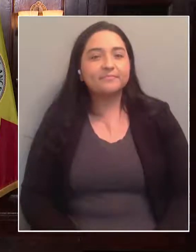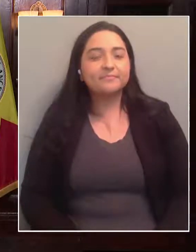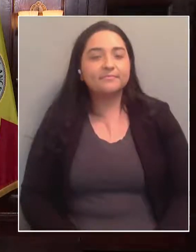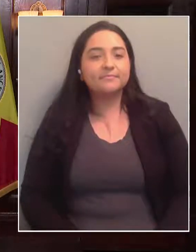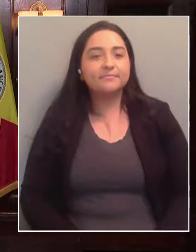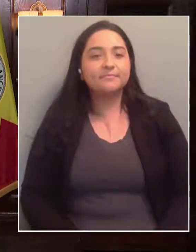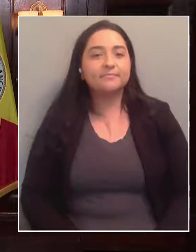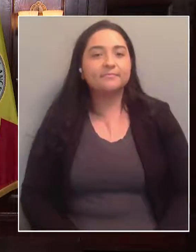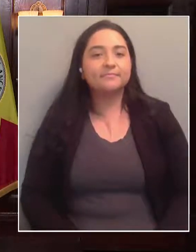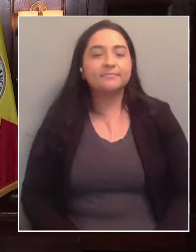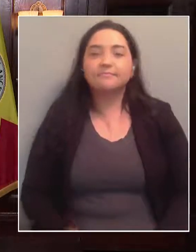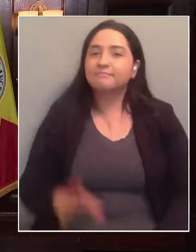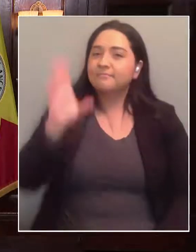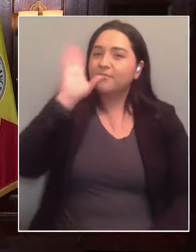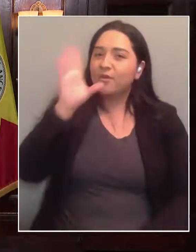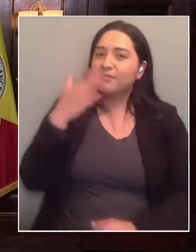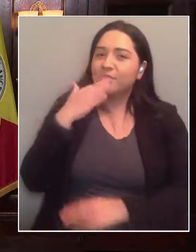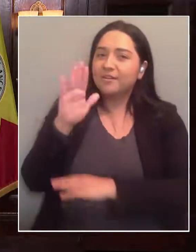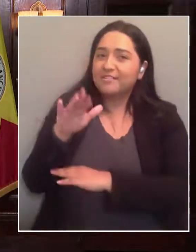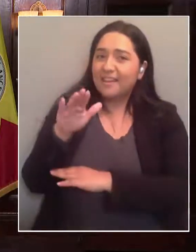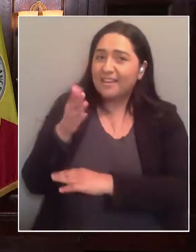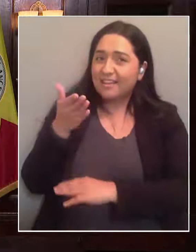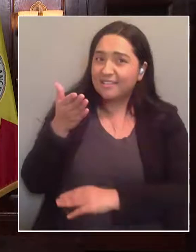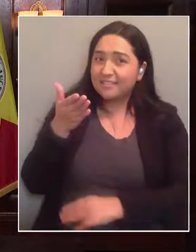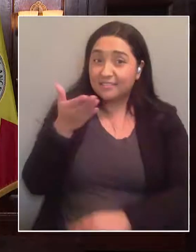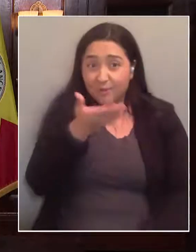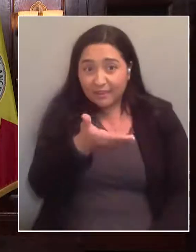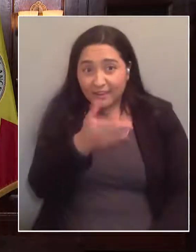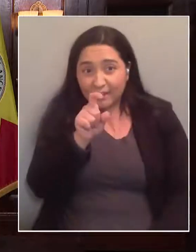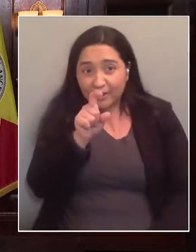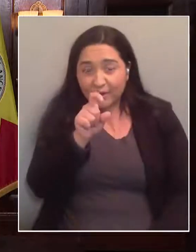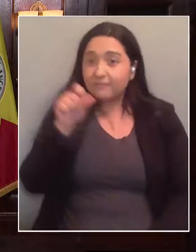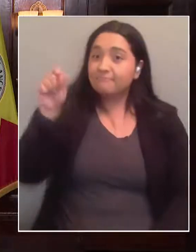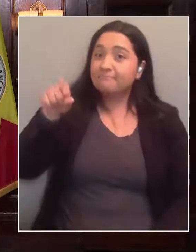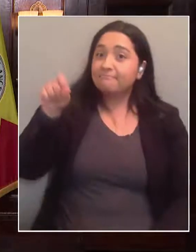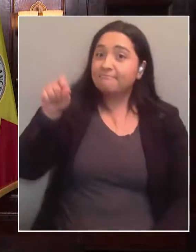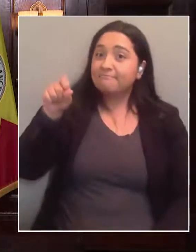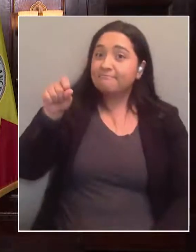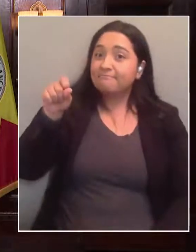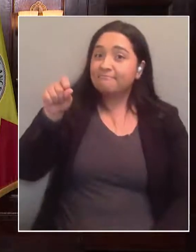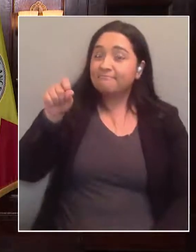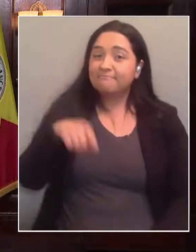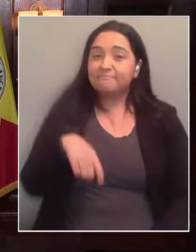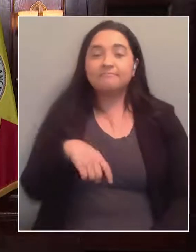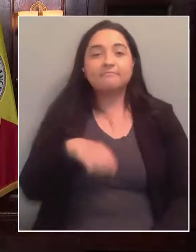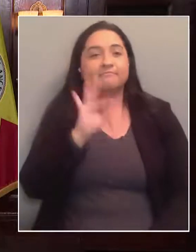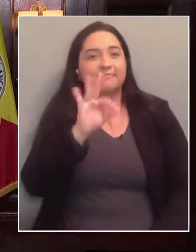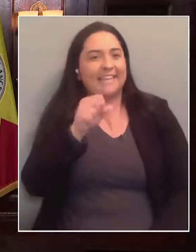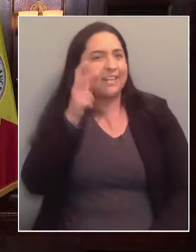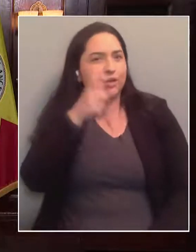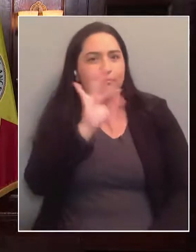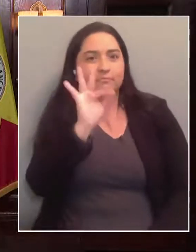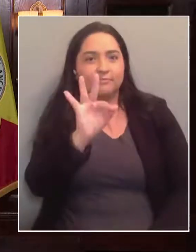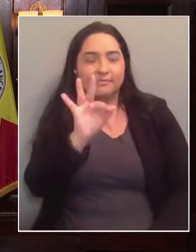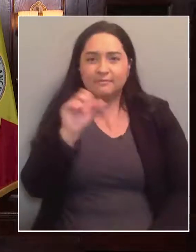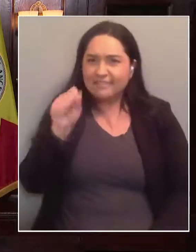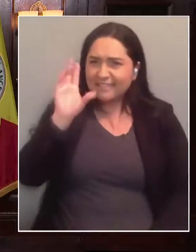ARE YOU THERE? YES, CAN YOU HEAR ME. Mayor Garcetti: YEAH, GREAT. HELLO, HELLO, CAN YOU HEAR